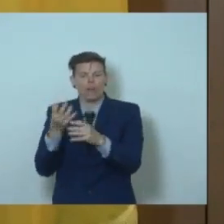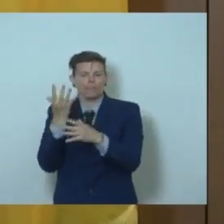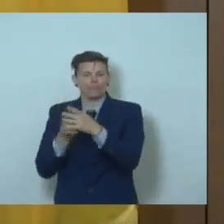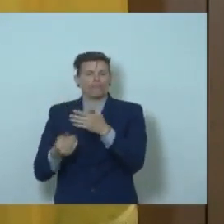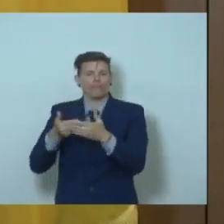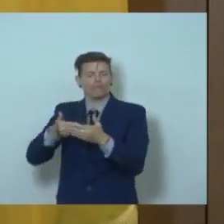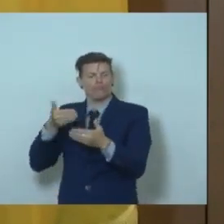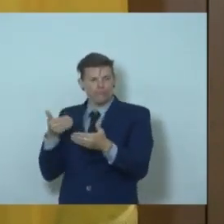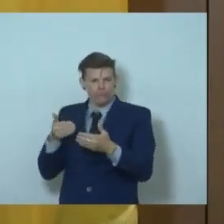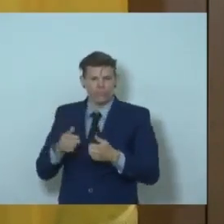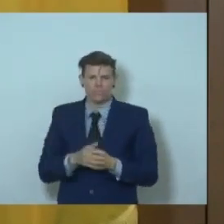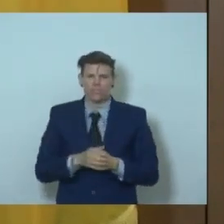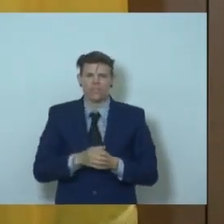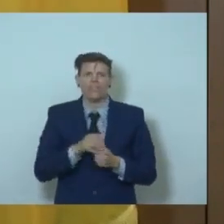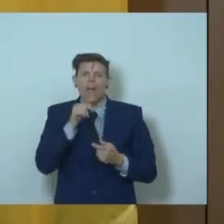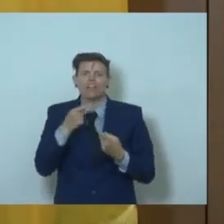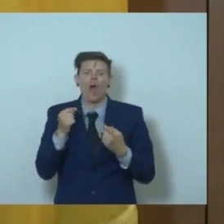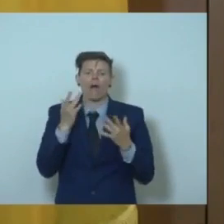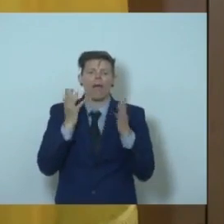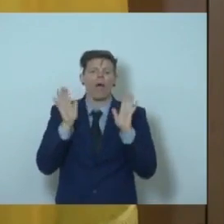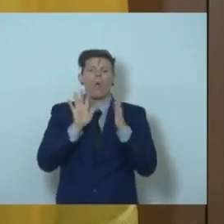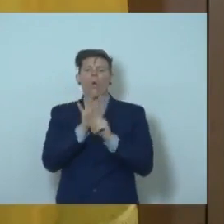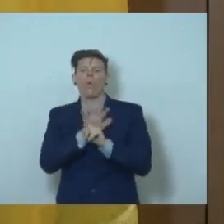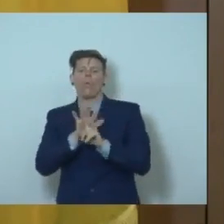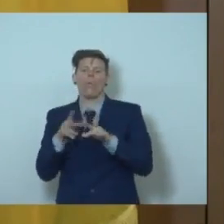CLEAR ABOUT CHRONIC AND PRE-EXISTING CONDITION RISKS.